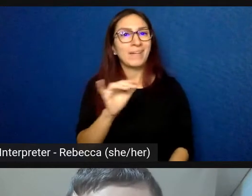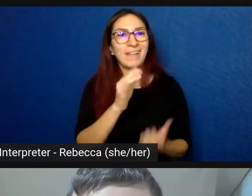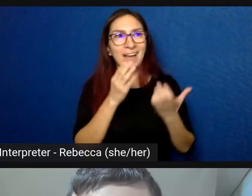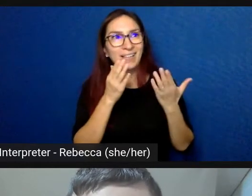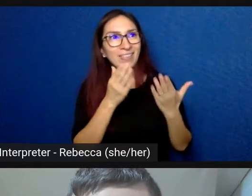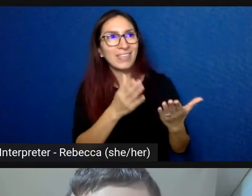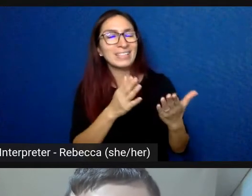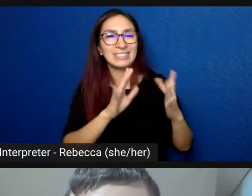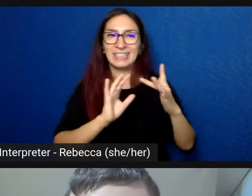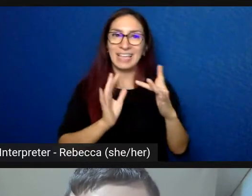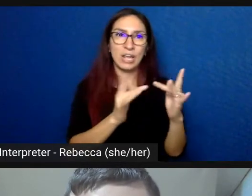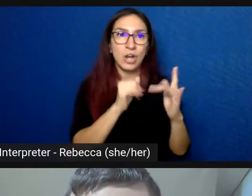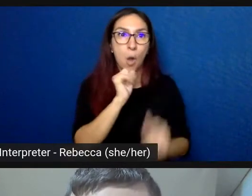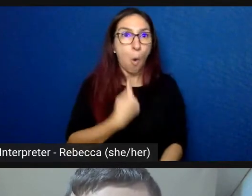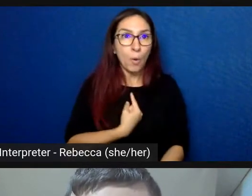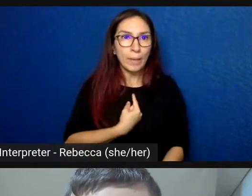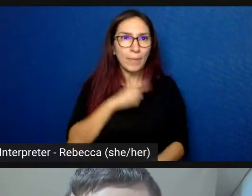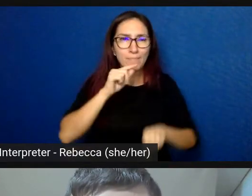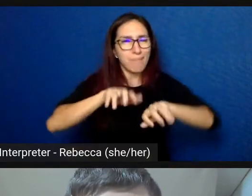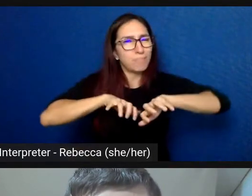it's hundreds of thousands of blind users around.